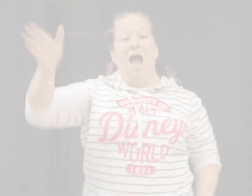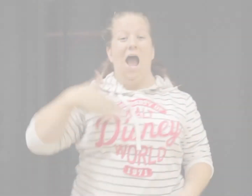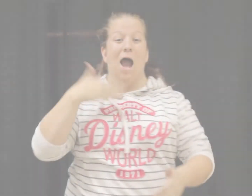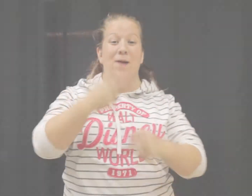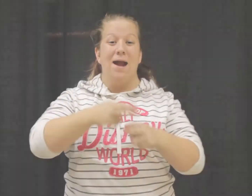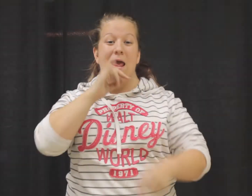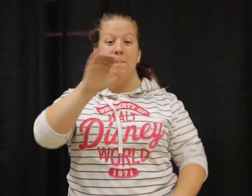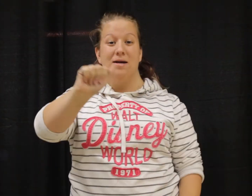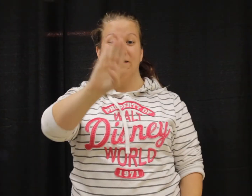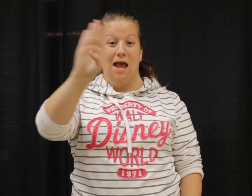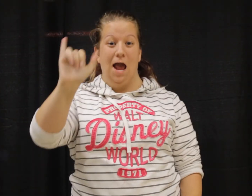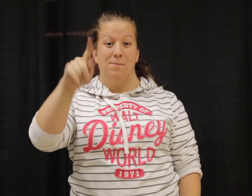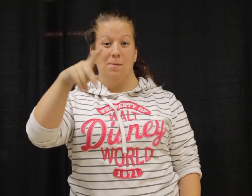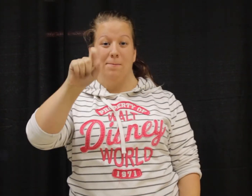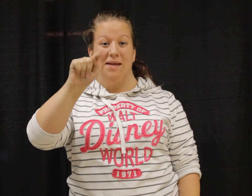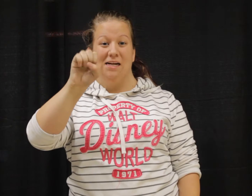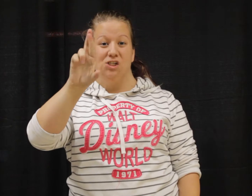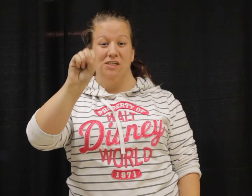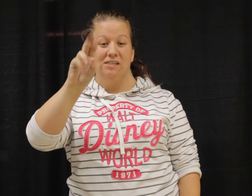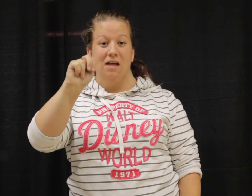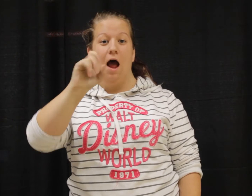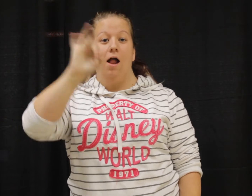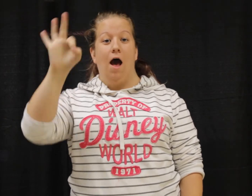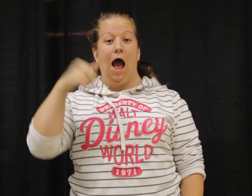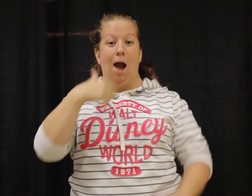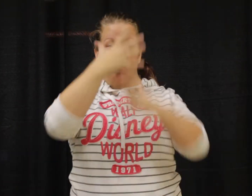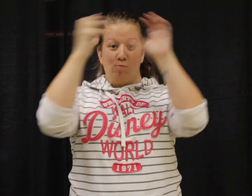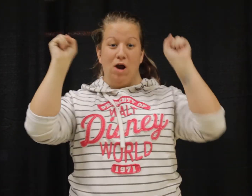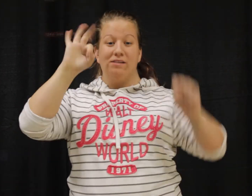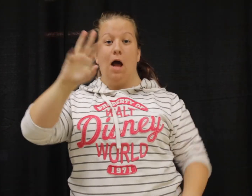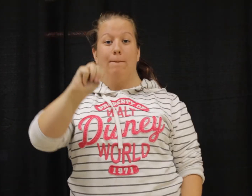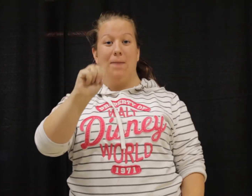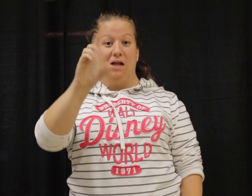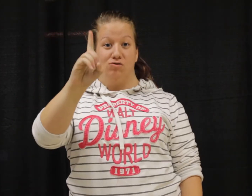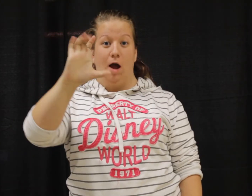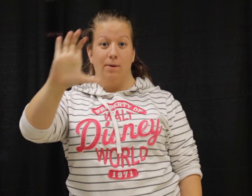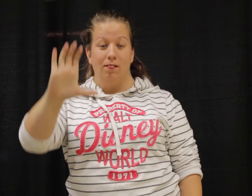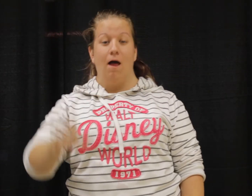Hi! My name is Abby Peterson. I am the President of Masquers Drama Club, MDC.